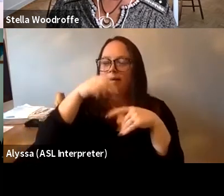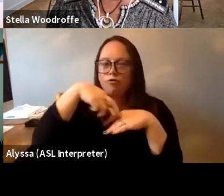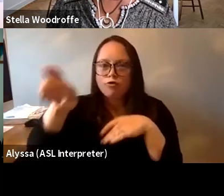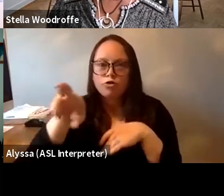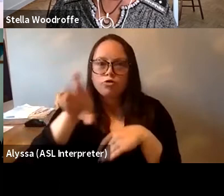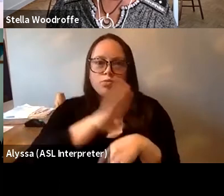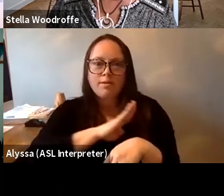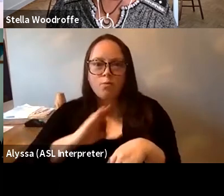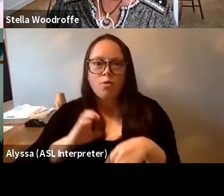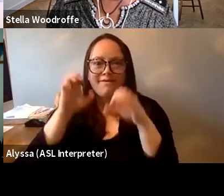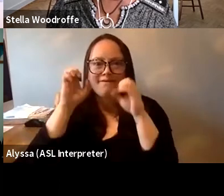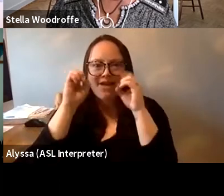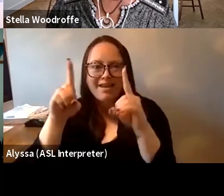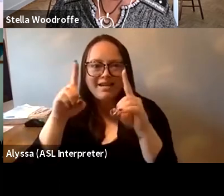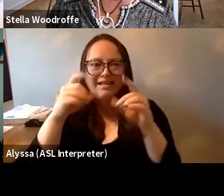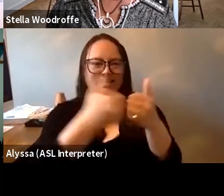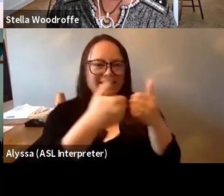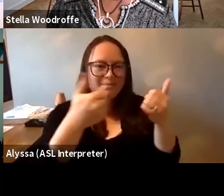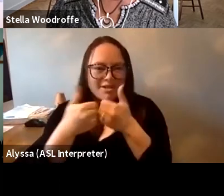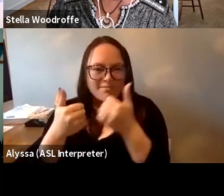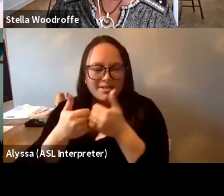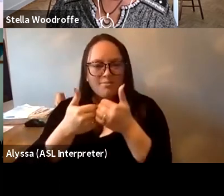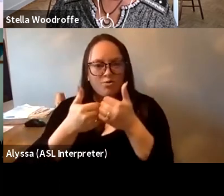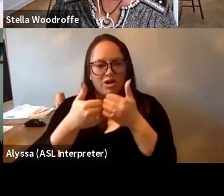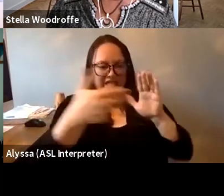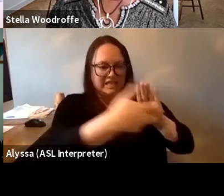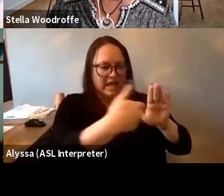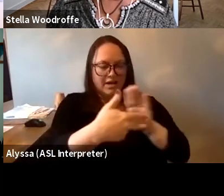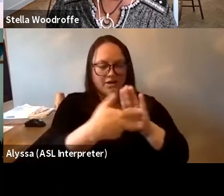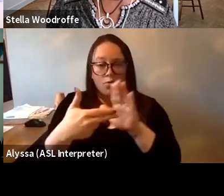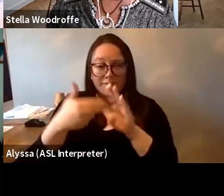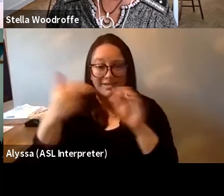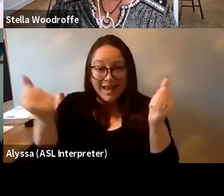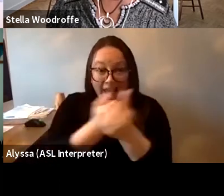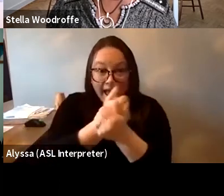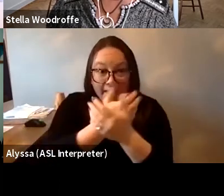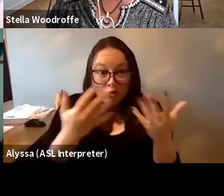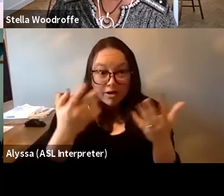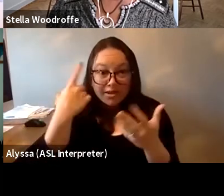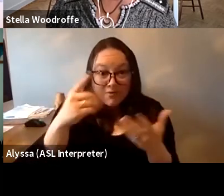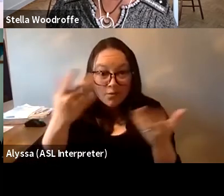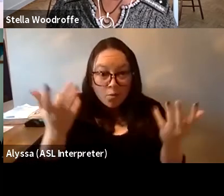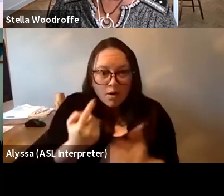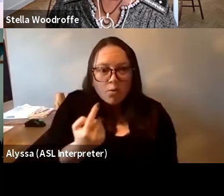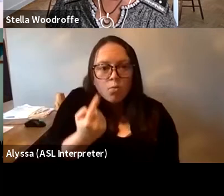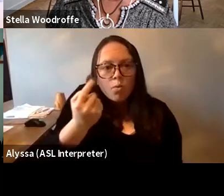diagnosis all this so that we could get him a speech therapist was like, okay, you know, and it was another fight for something